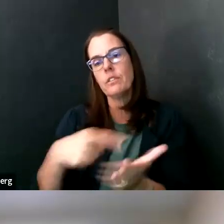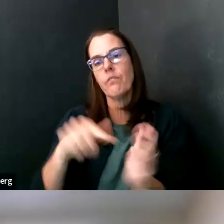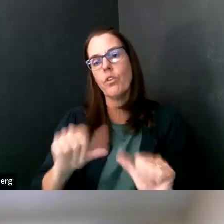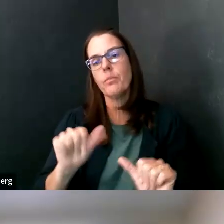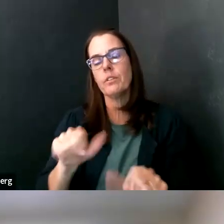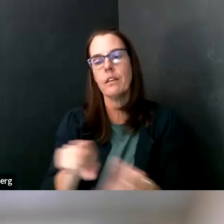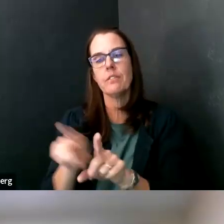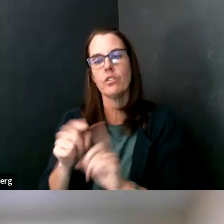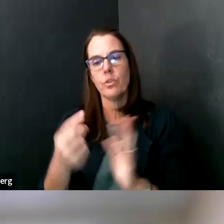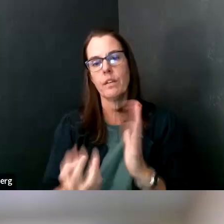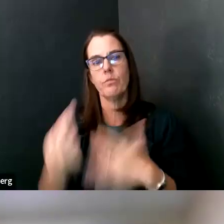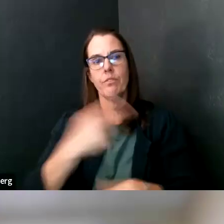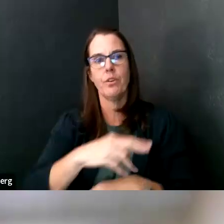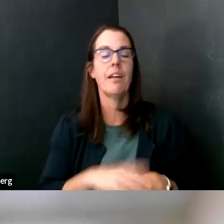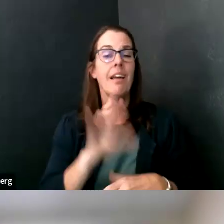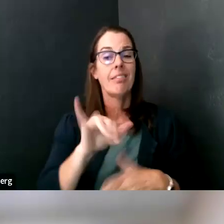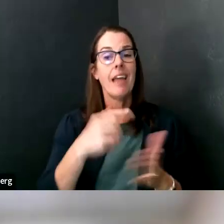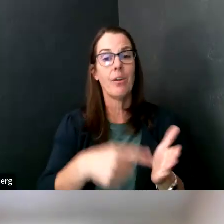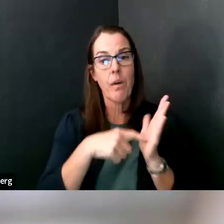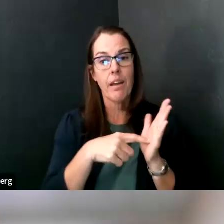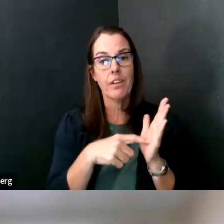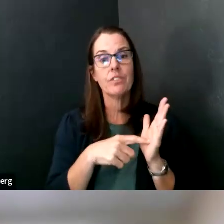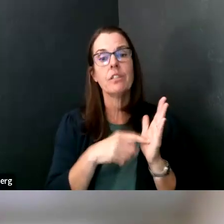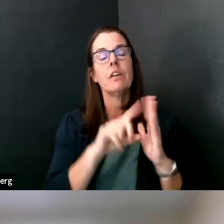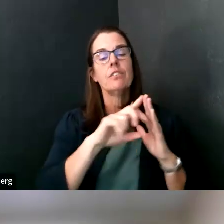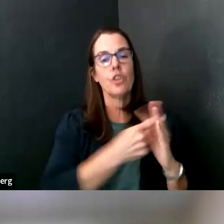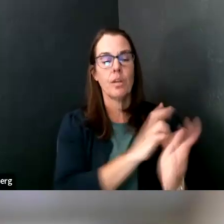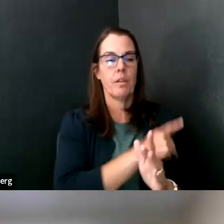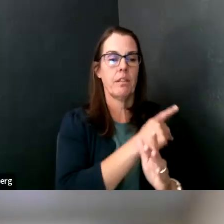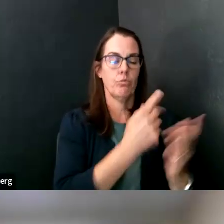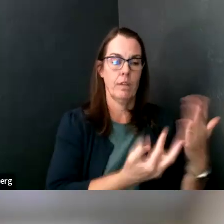That requires starting with patient experience and ending with solutions that ensure patients